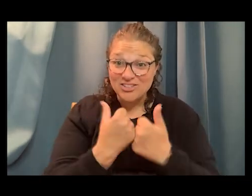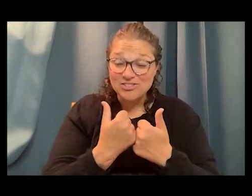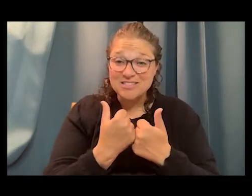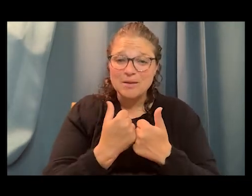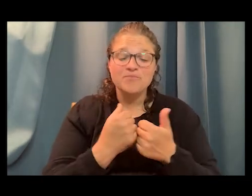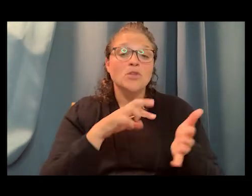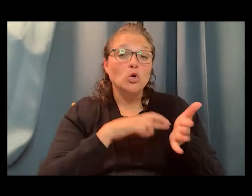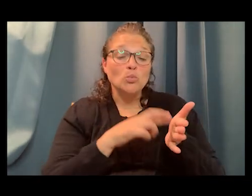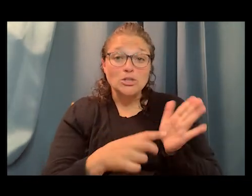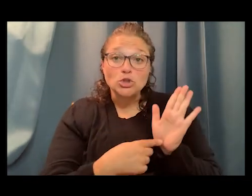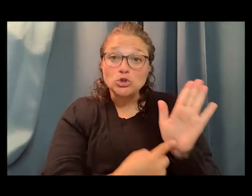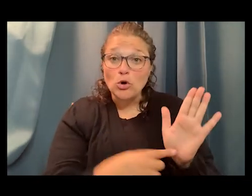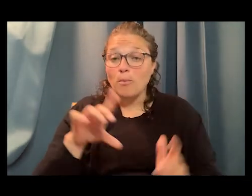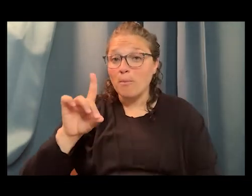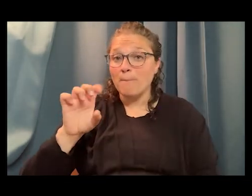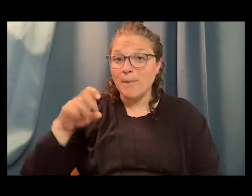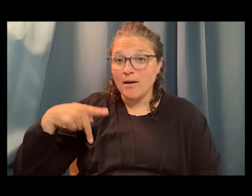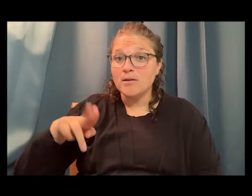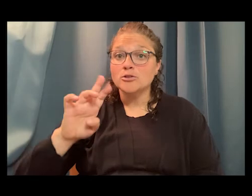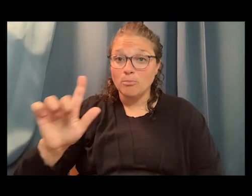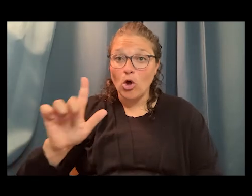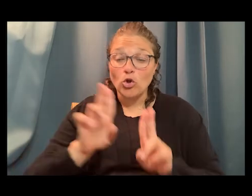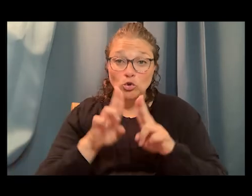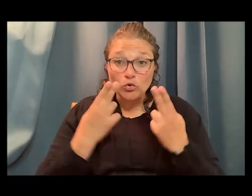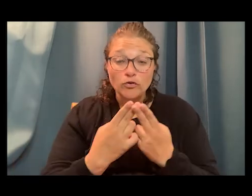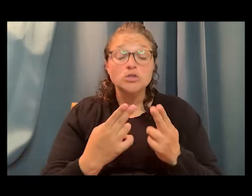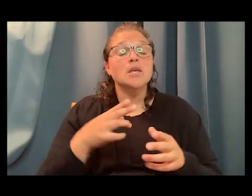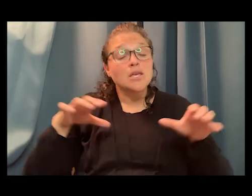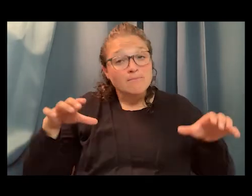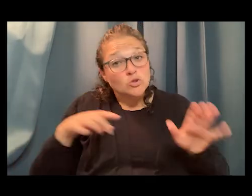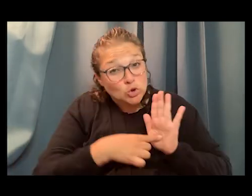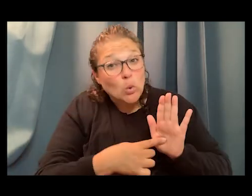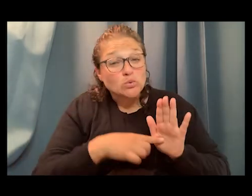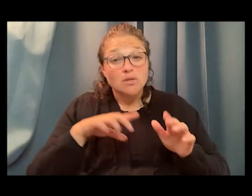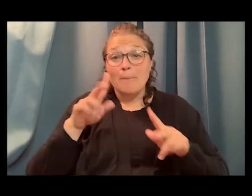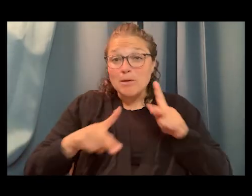A study by DePaul University showed that workers with disabilities perform equally to employees